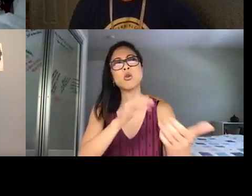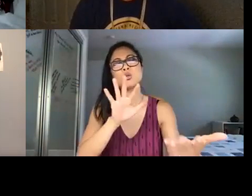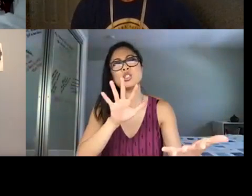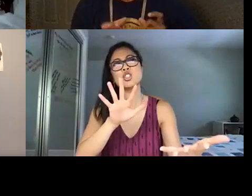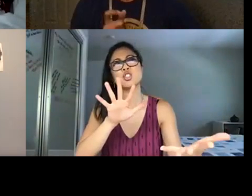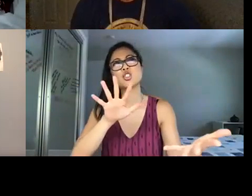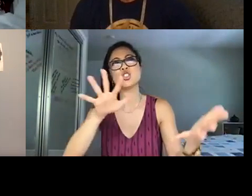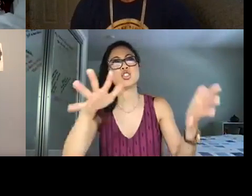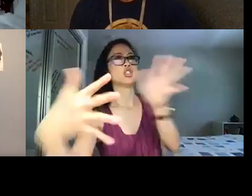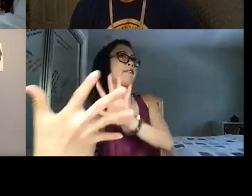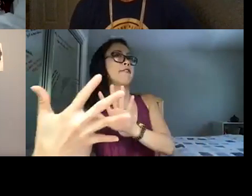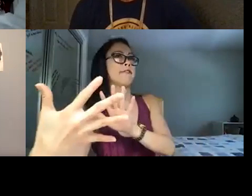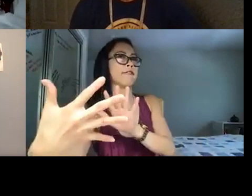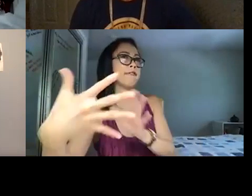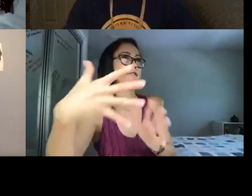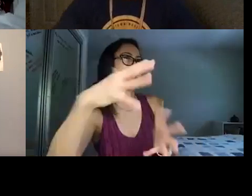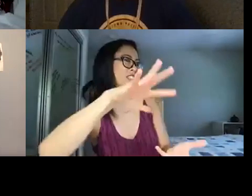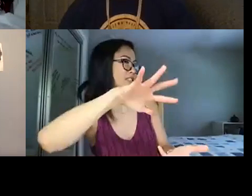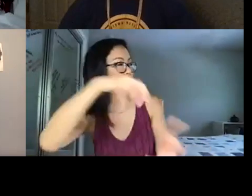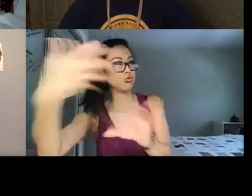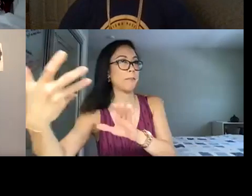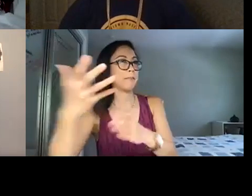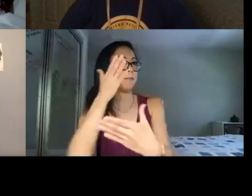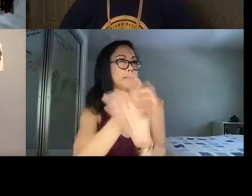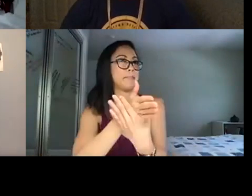So I'm curious and driven by that.